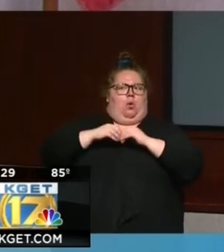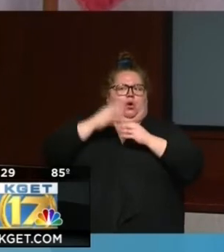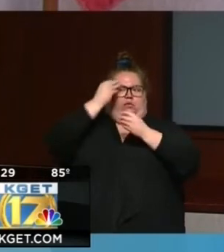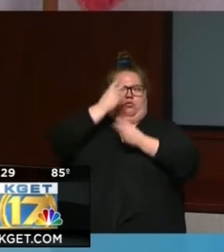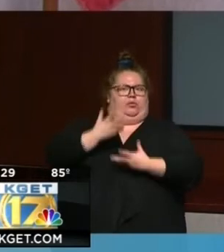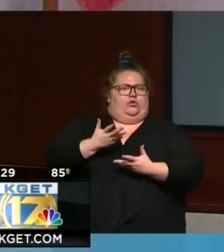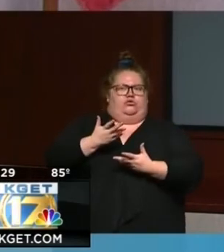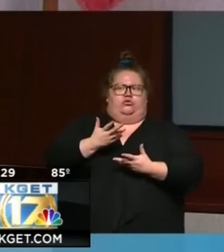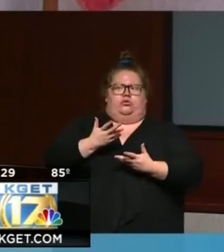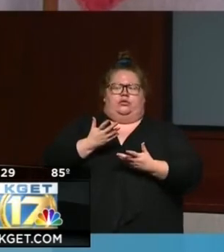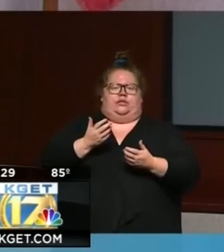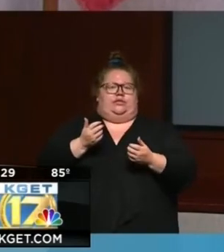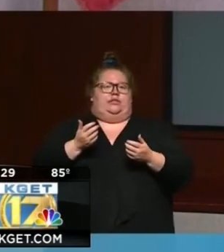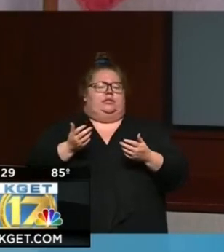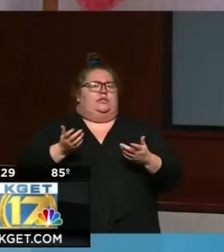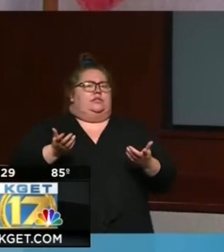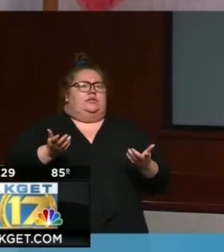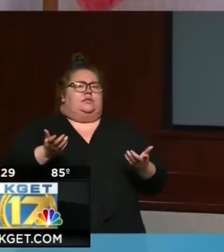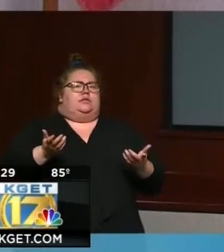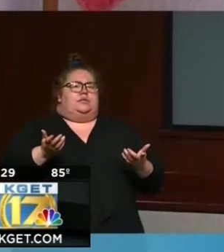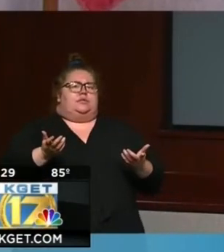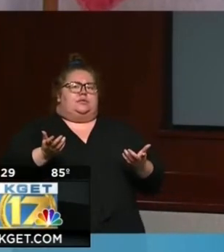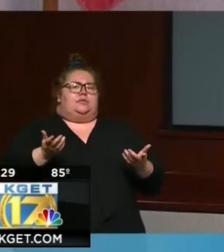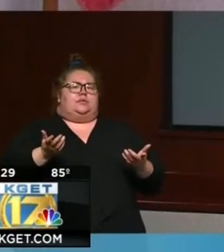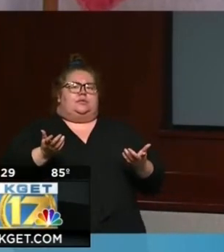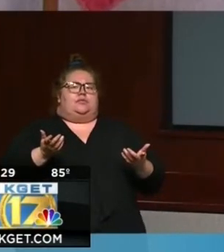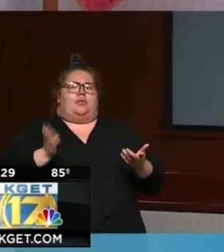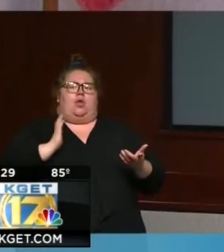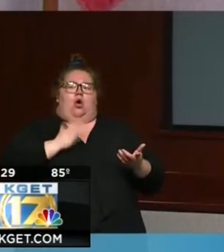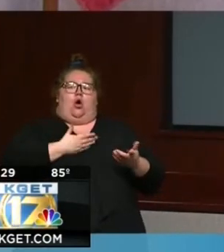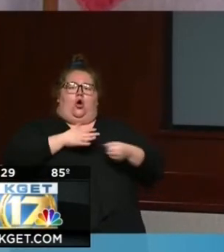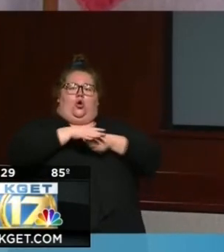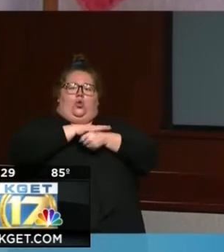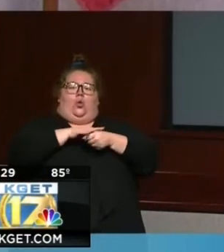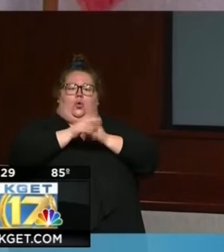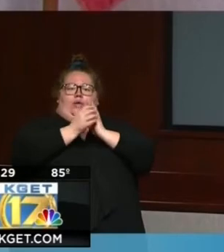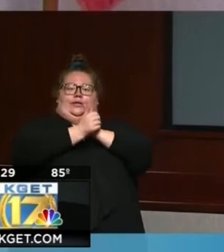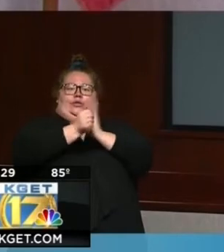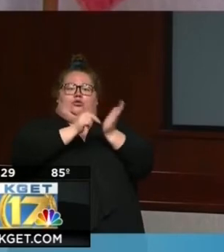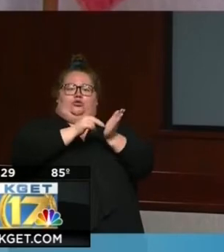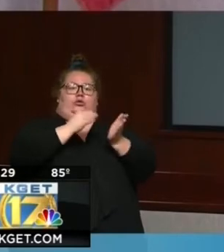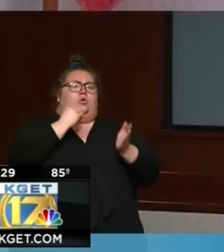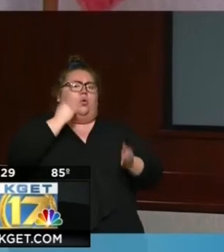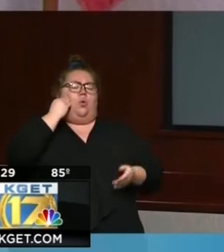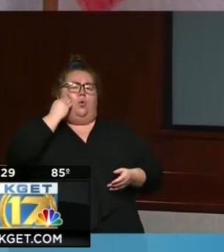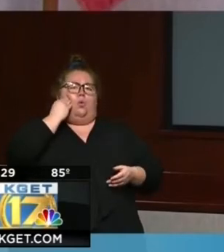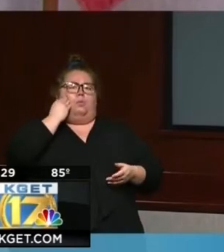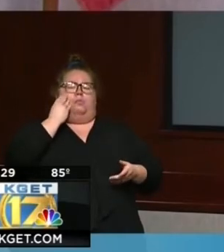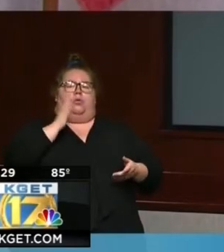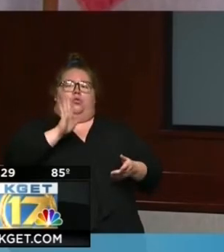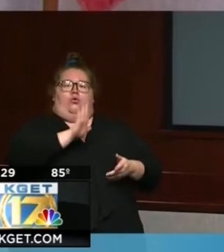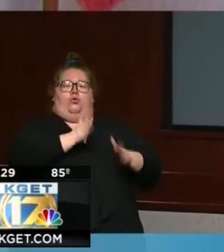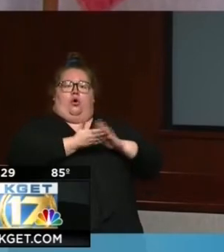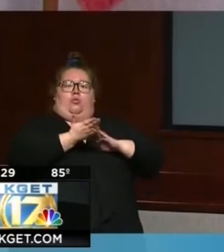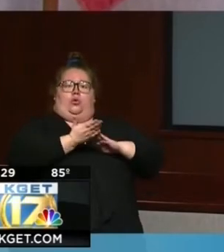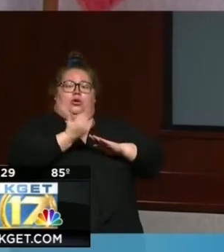SKILLED NURSING FACILITY. I WOULD LIKE TO KNOW MORE ABOUT WHAT STATE AGENCY, BUT OBVIOUSLY ANYTHING THAT